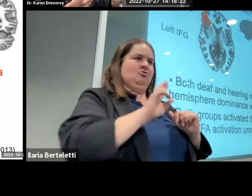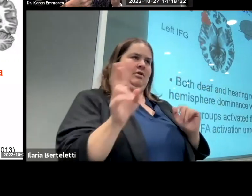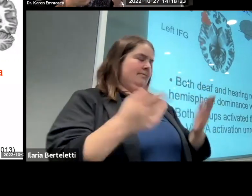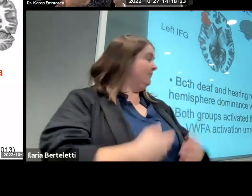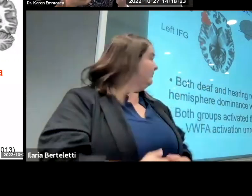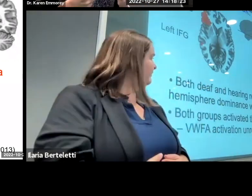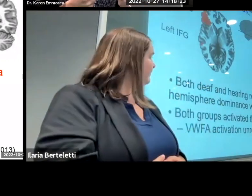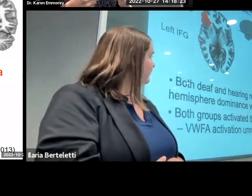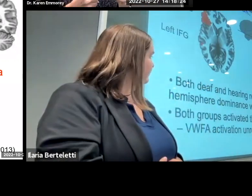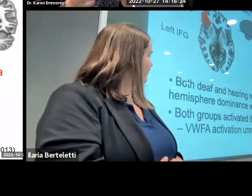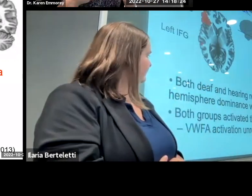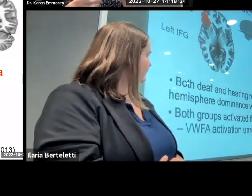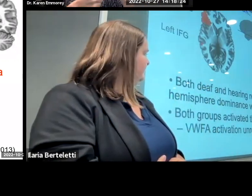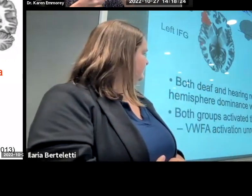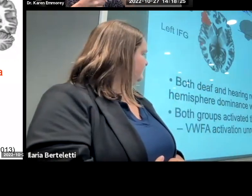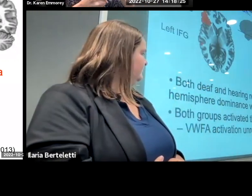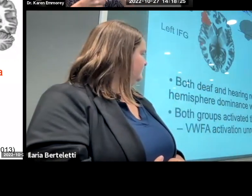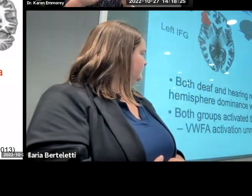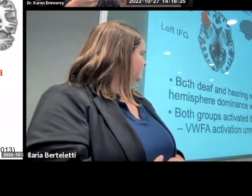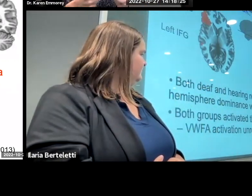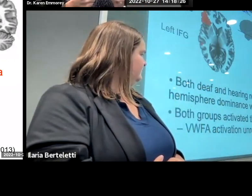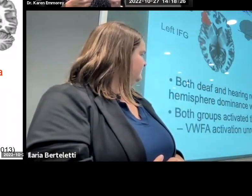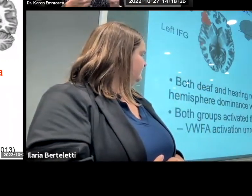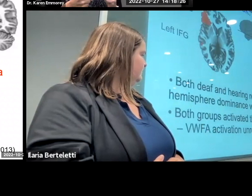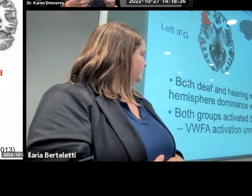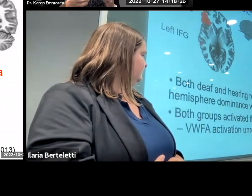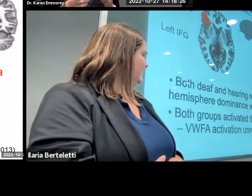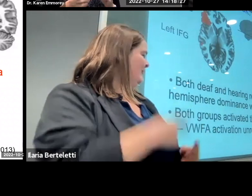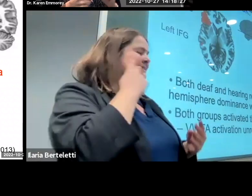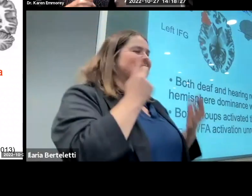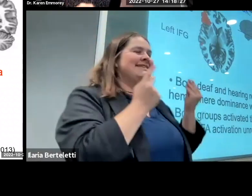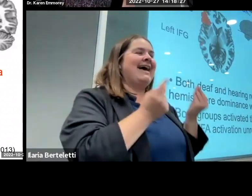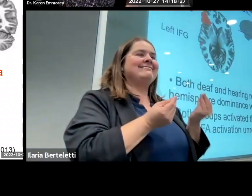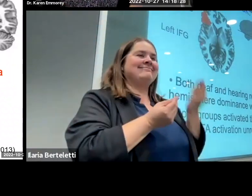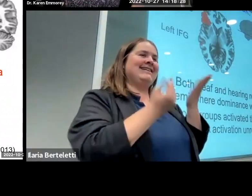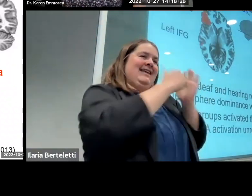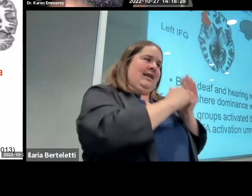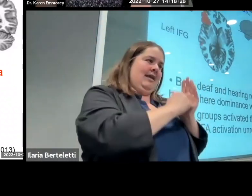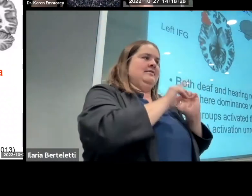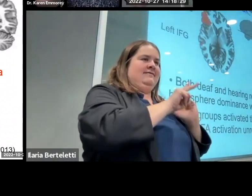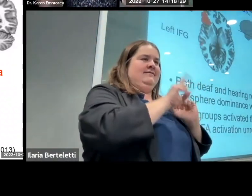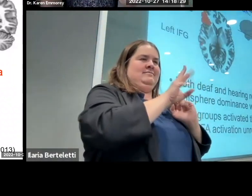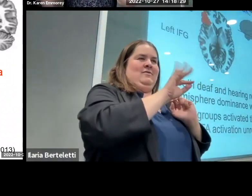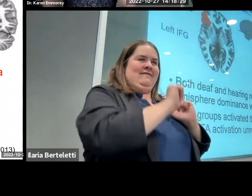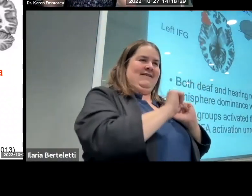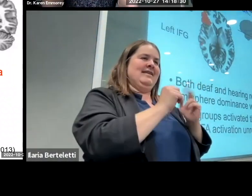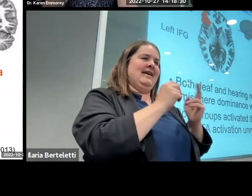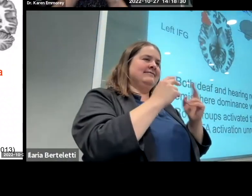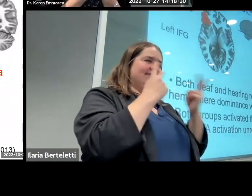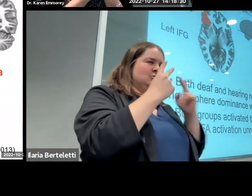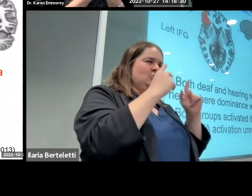And we also saw that same activation when they're doing the phonological task. So the conjunction shows, both deaf and hearing leaders activate this region.